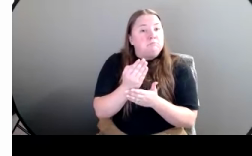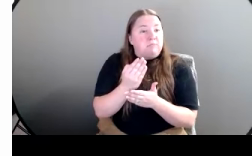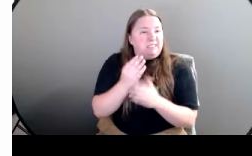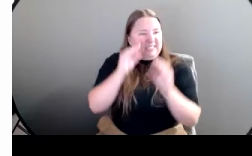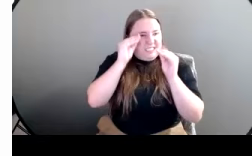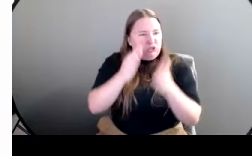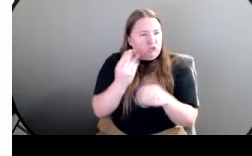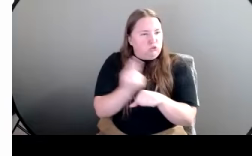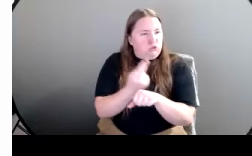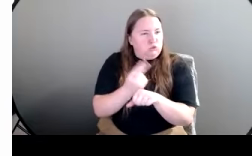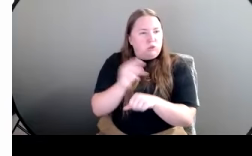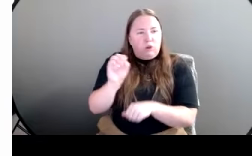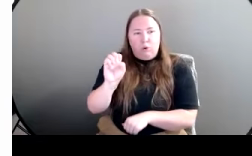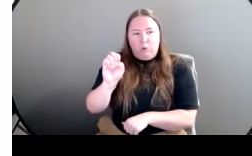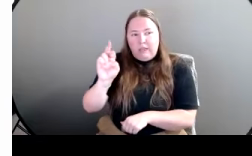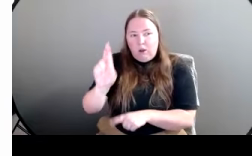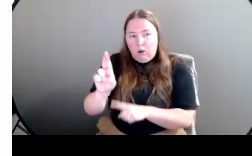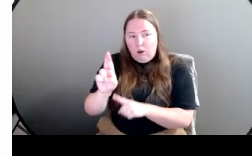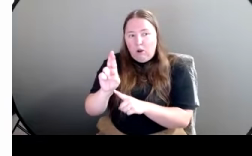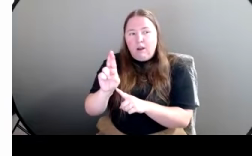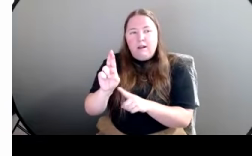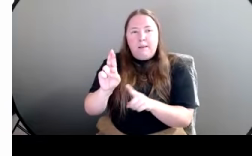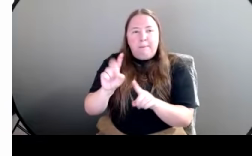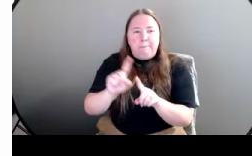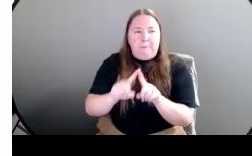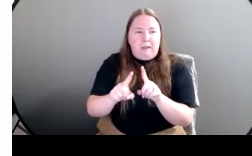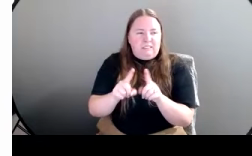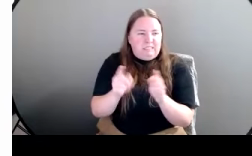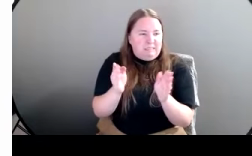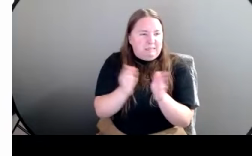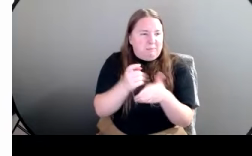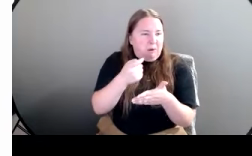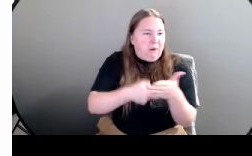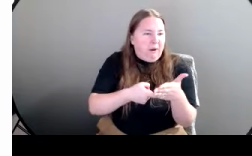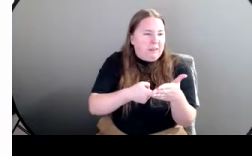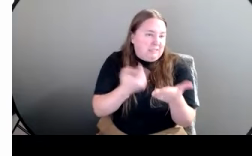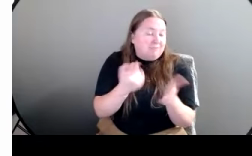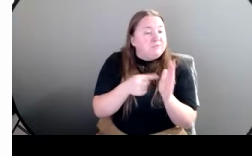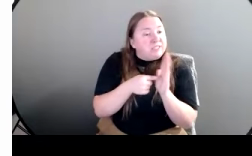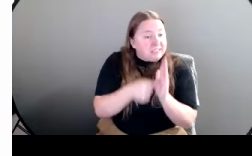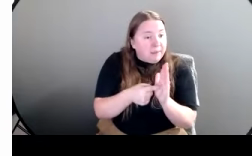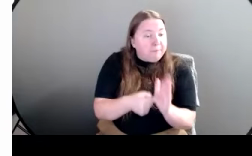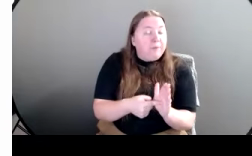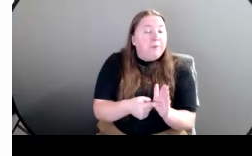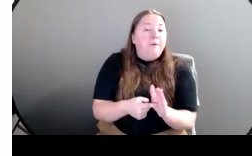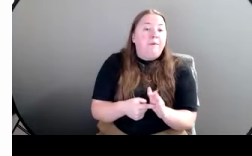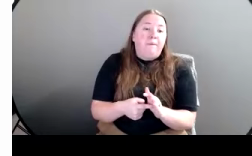and openly licensed materials, but there is a small cost for students. So, for example,